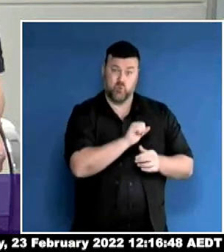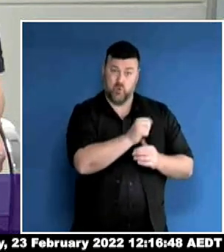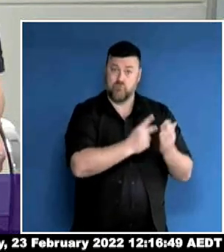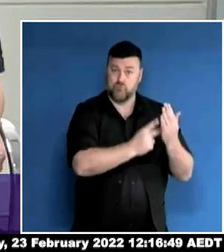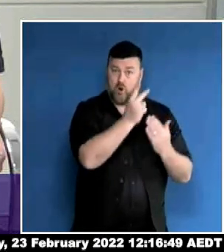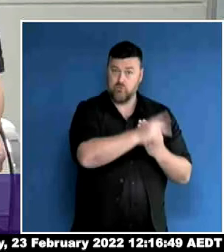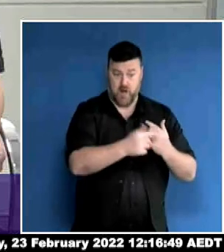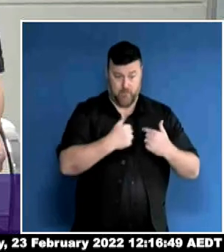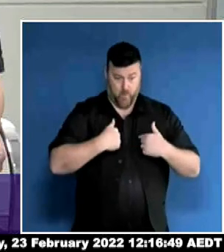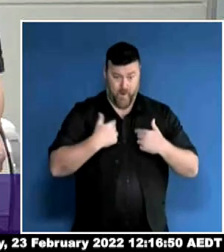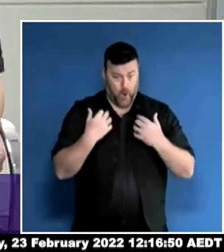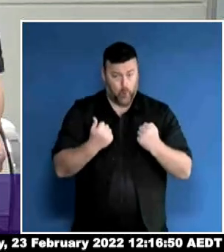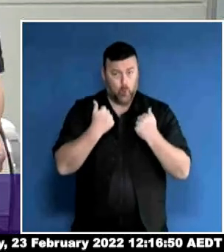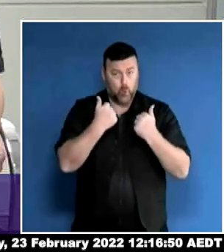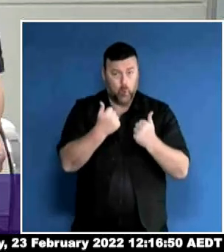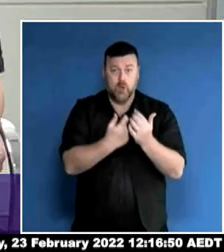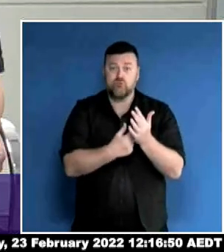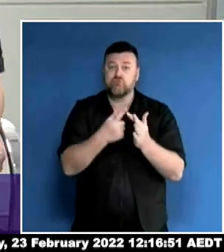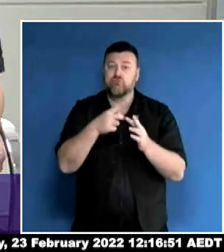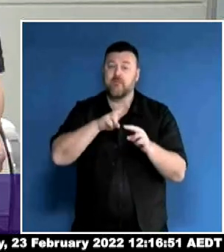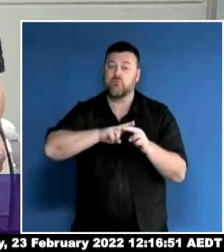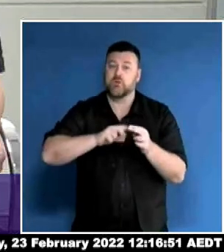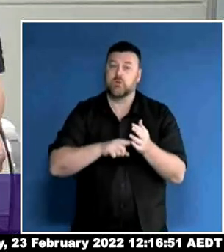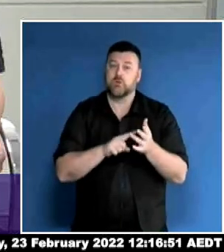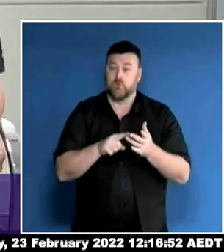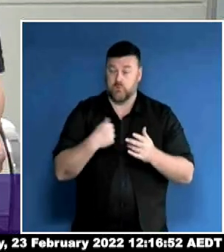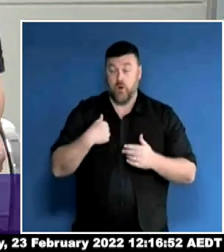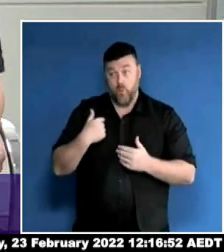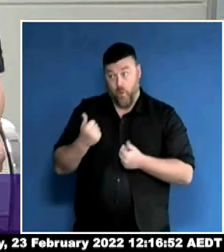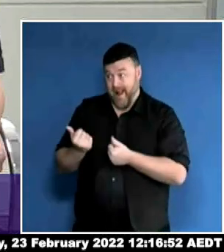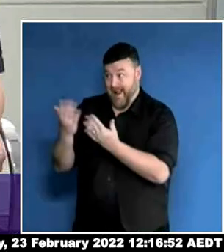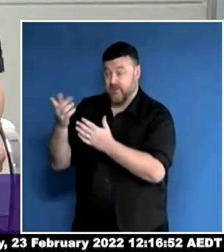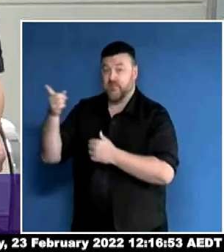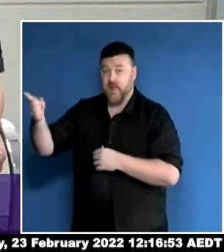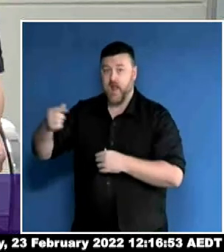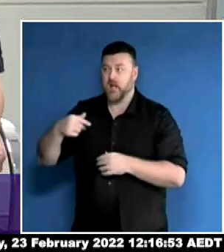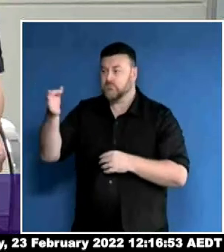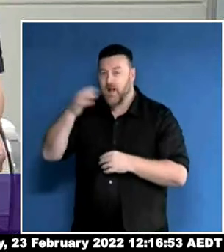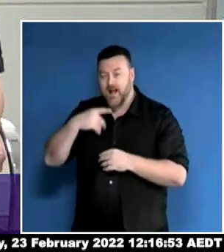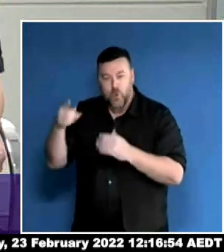And she was asking for other tips and advice to help - this is all with his permission.